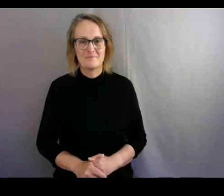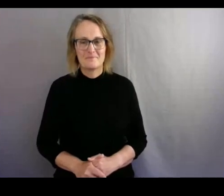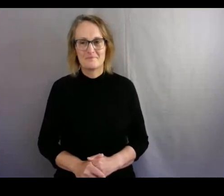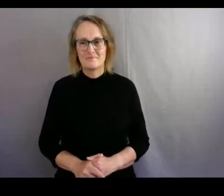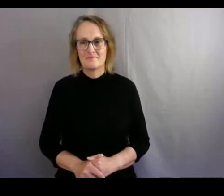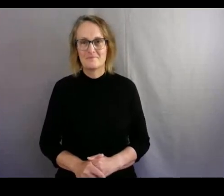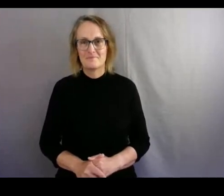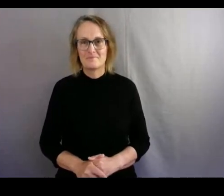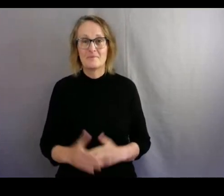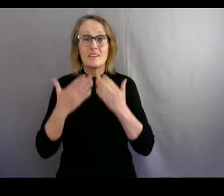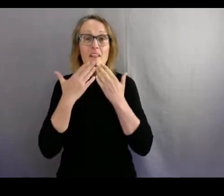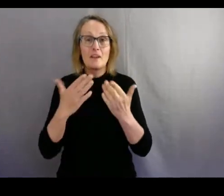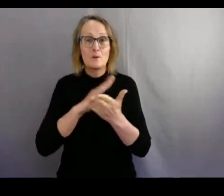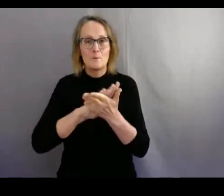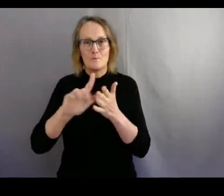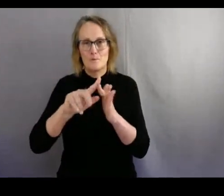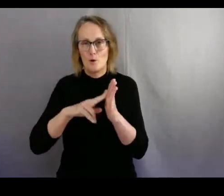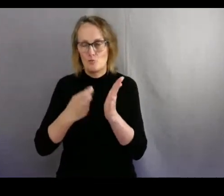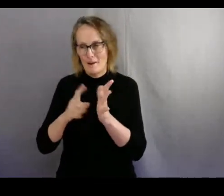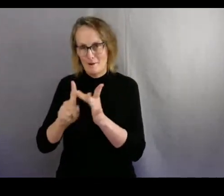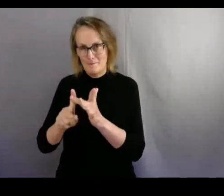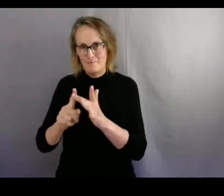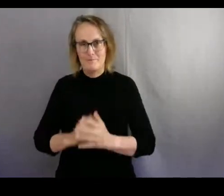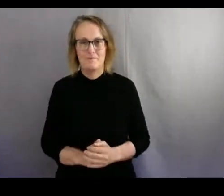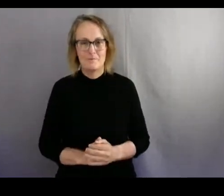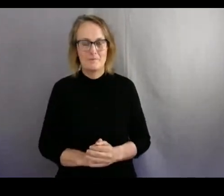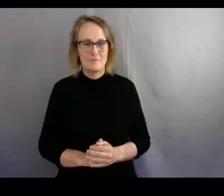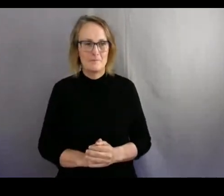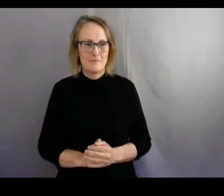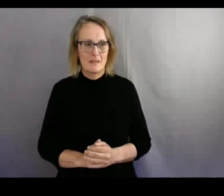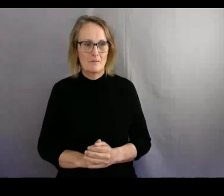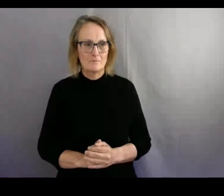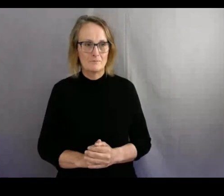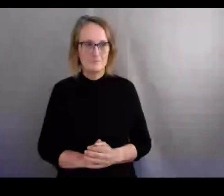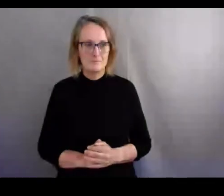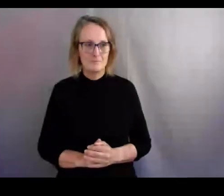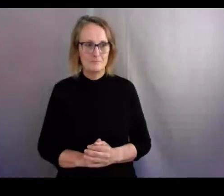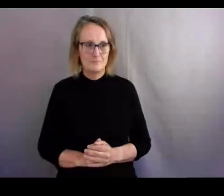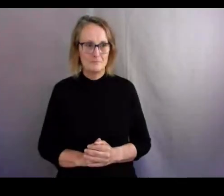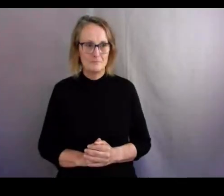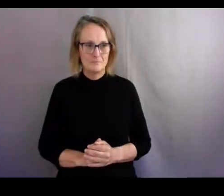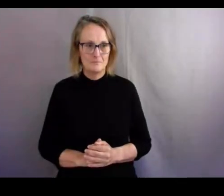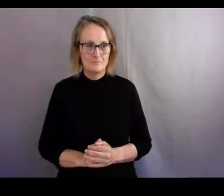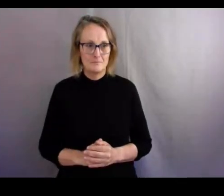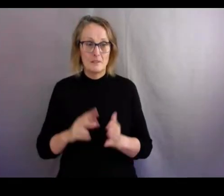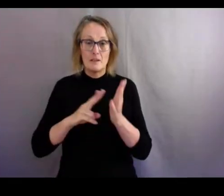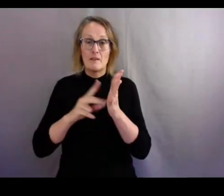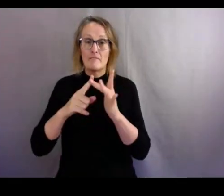Thank you, Henri. Vaiana Giraud holds a PhD in French literature from the University of Poitiers in France